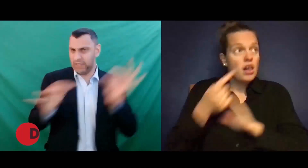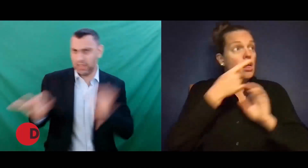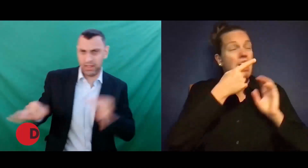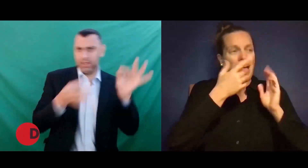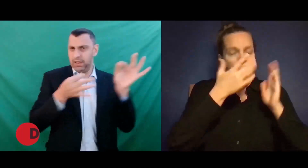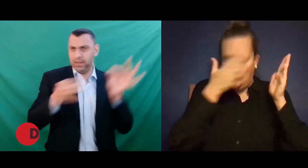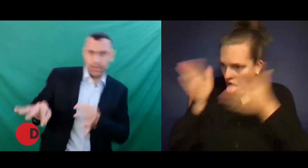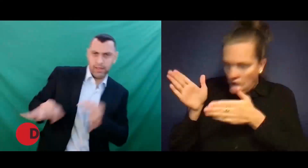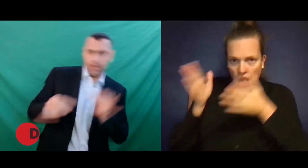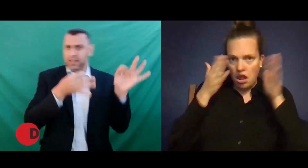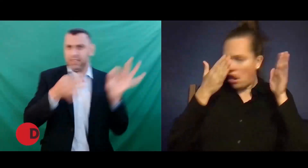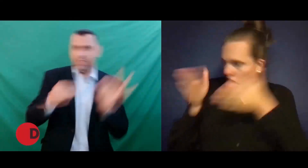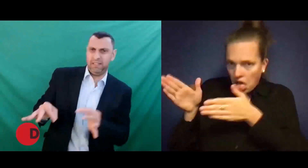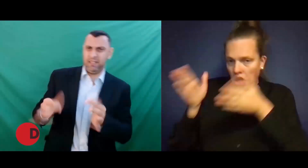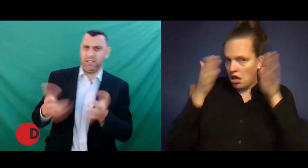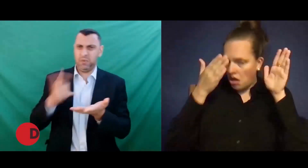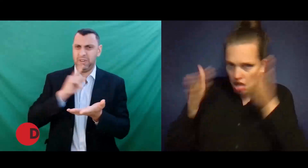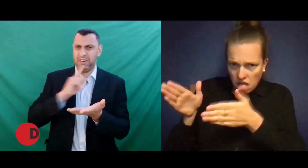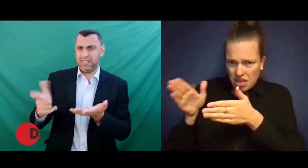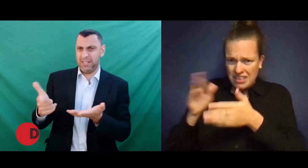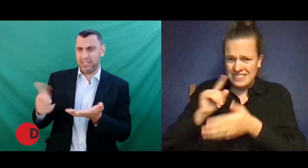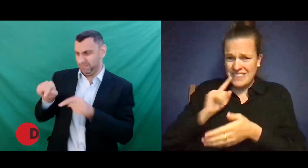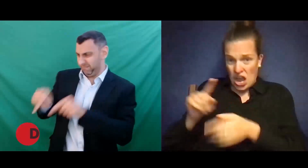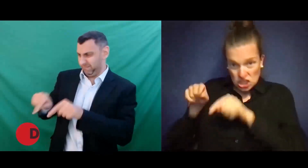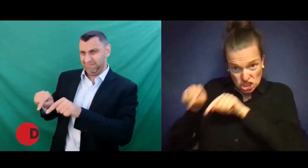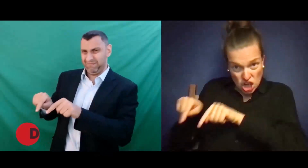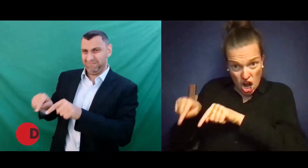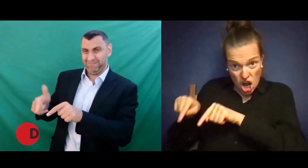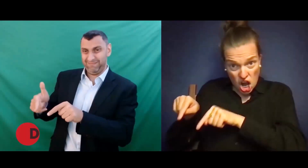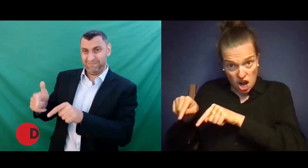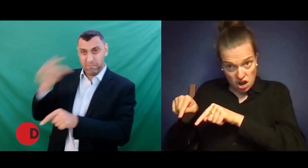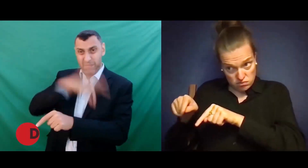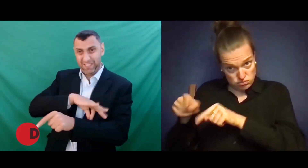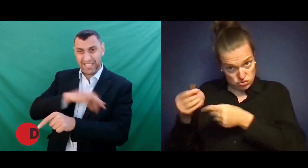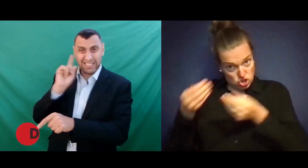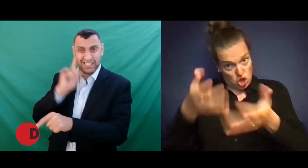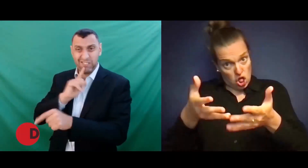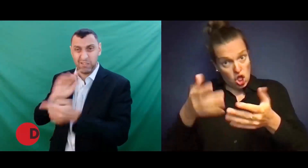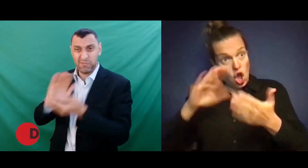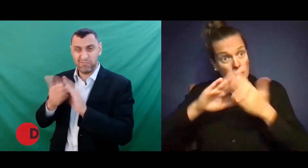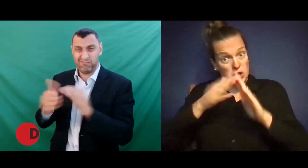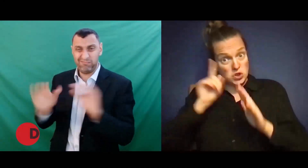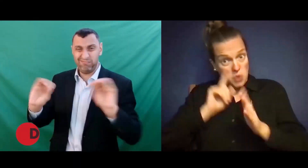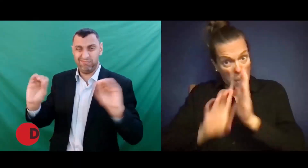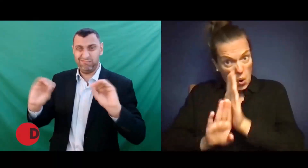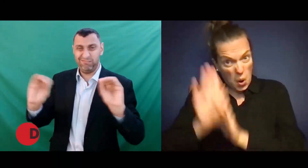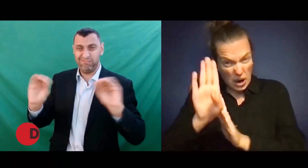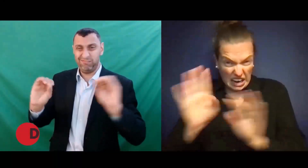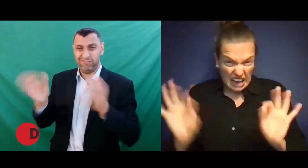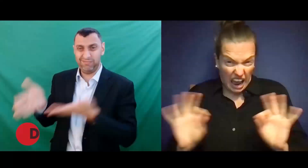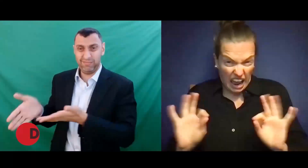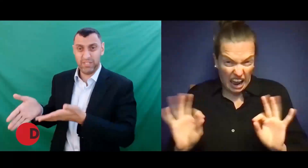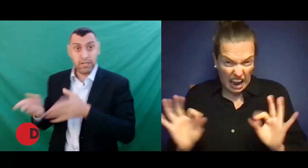have got me distracted. These issues have nothing to do with improving of quality of life of the Deaf community.